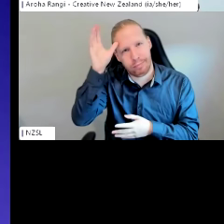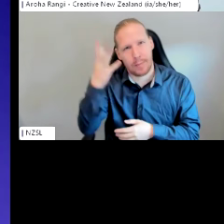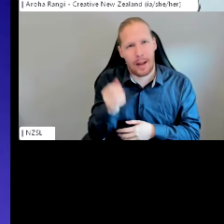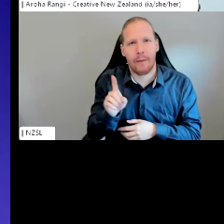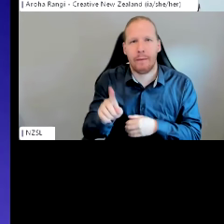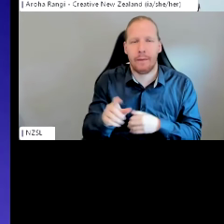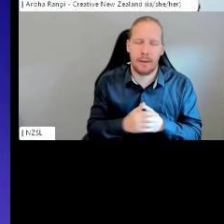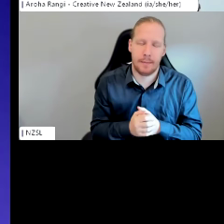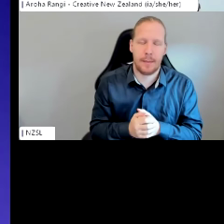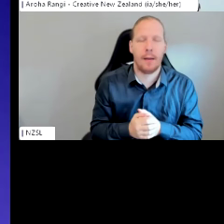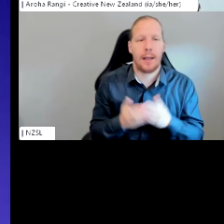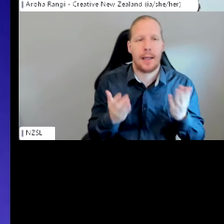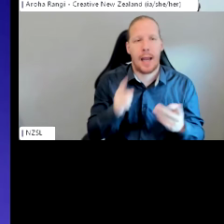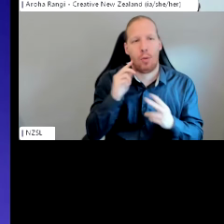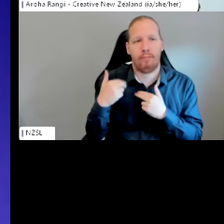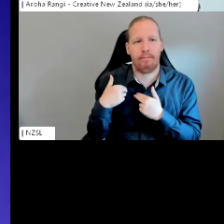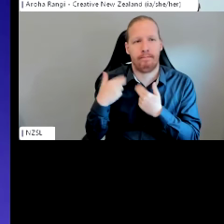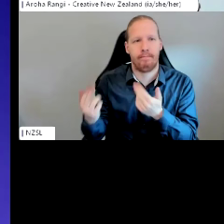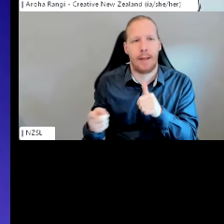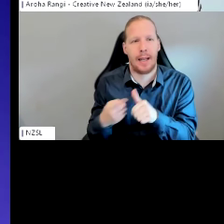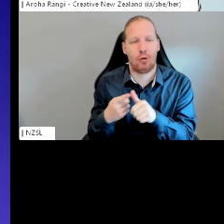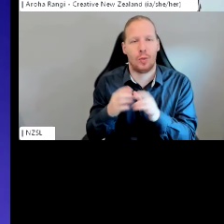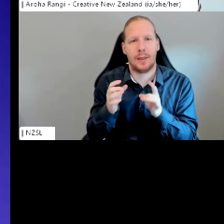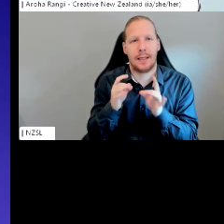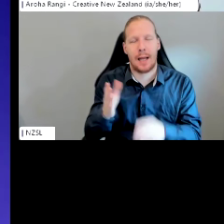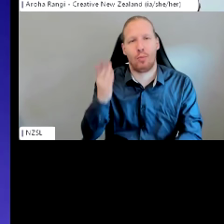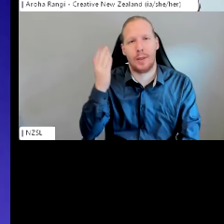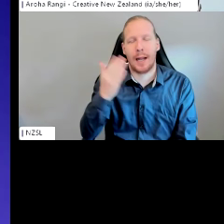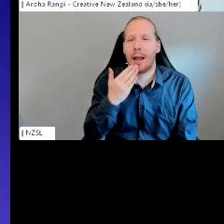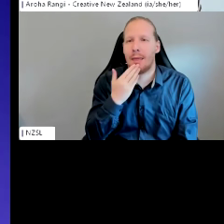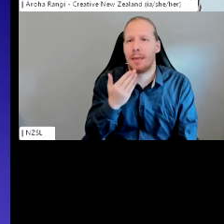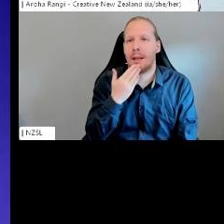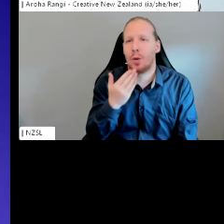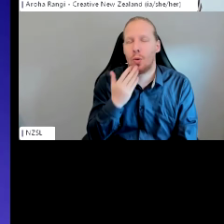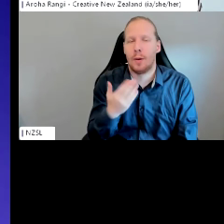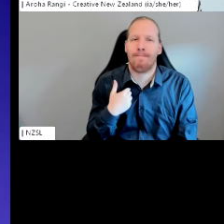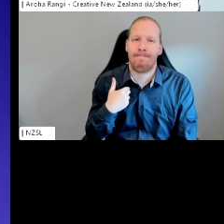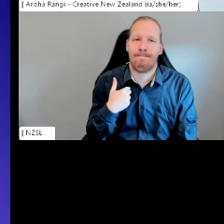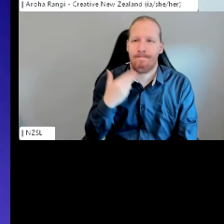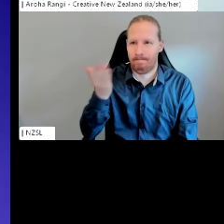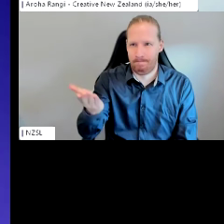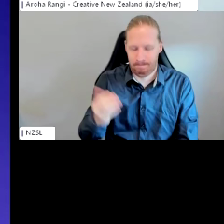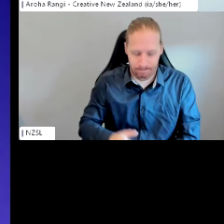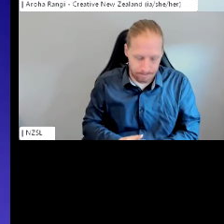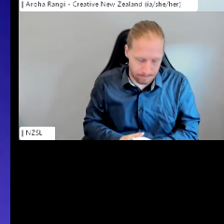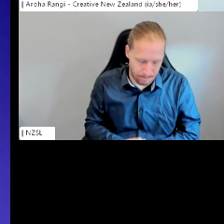over to Andrew to begin the presentation. Ngā mihi nui. Thank you for being here. Ki a koe Andrew.